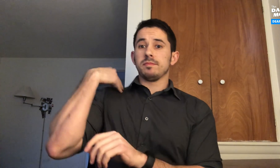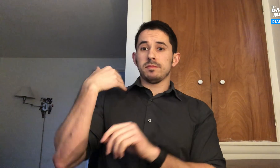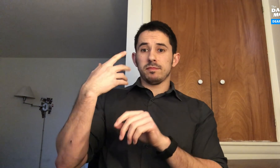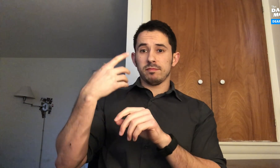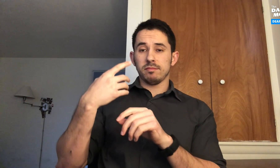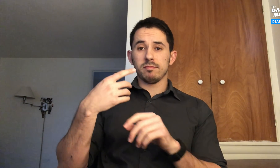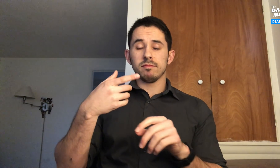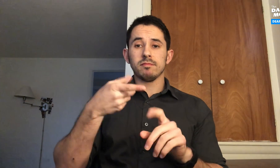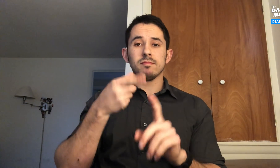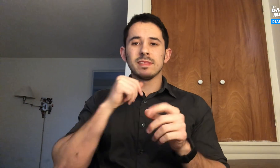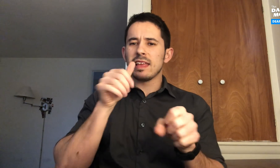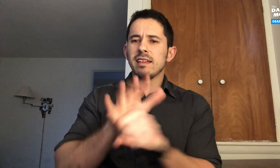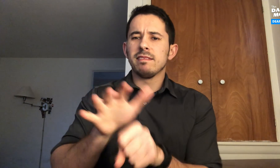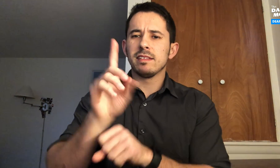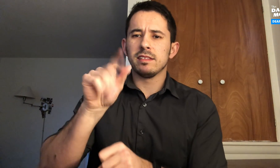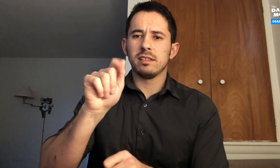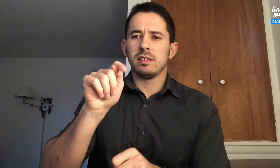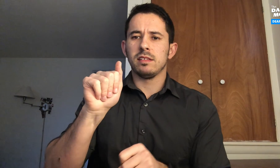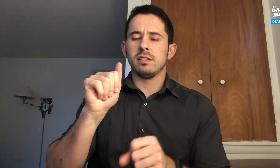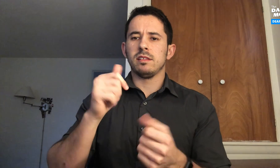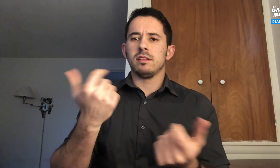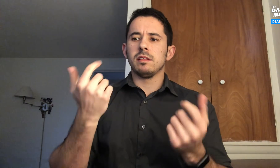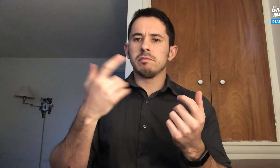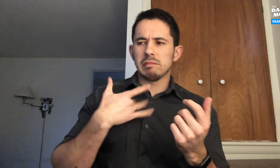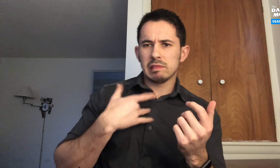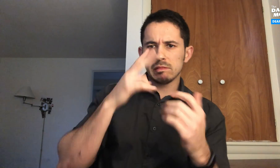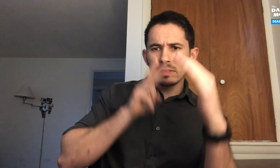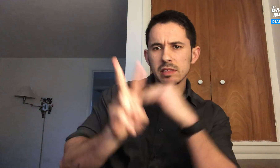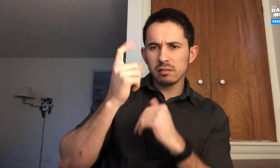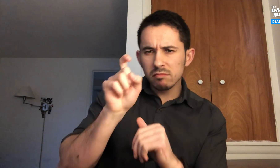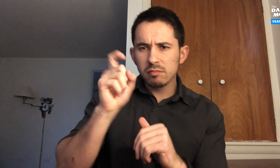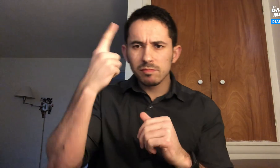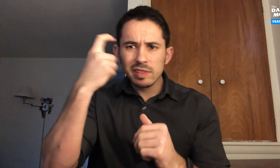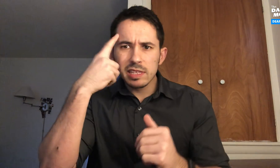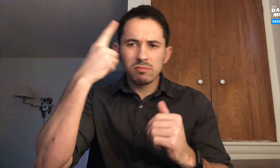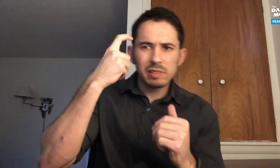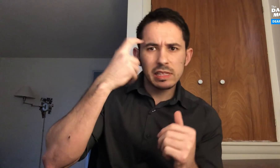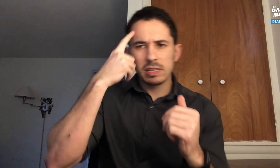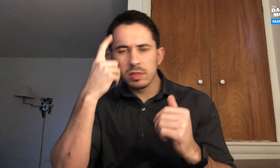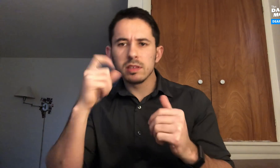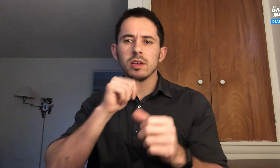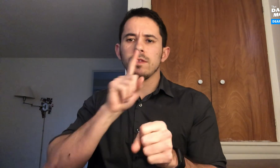At the time, we did not have enough data and had to make predictions and hypotheses.